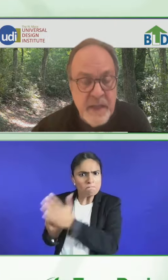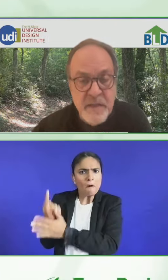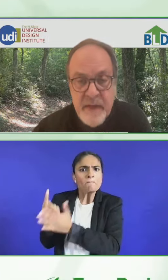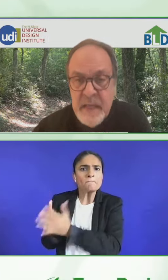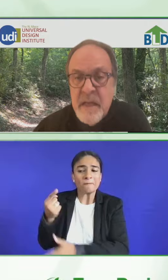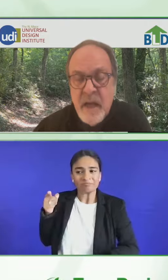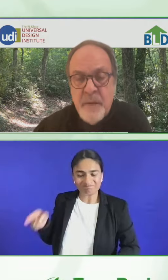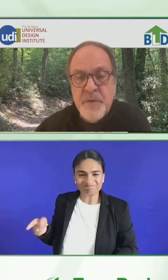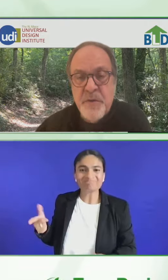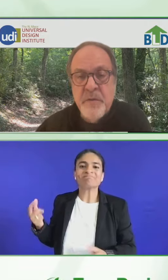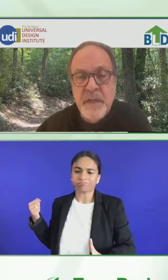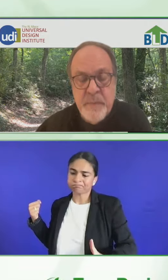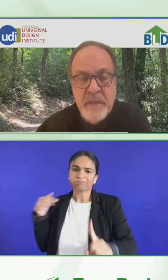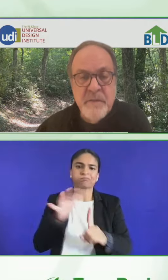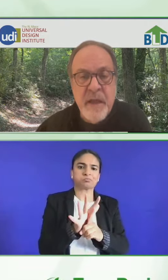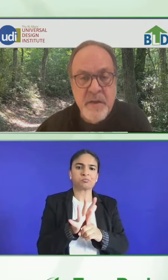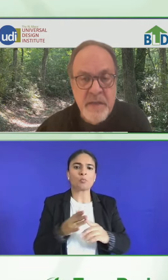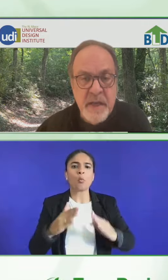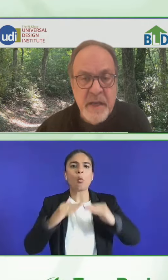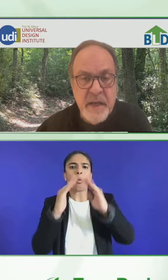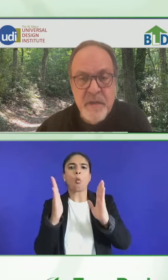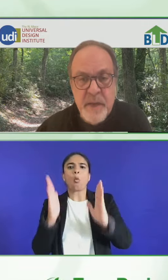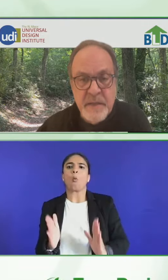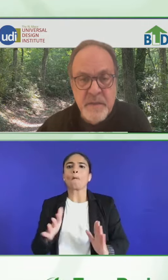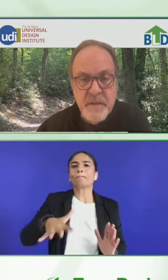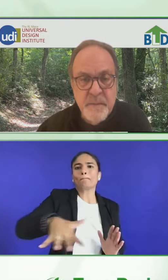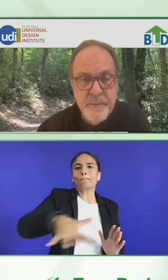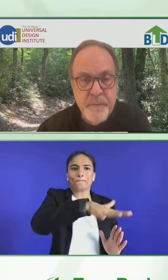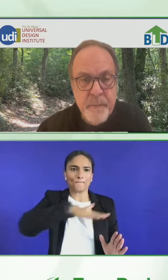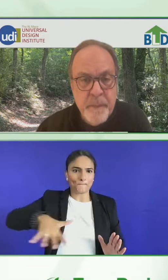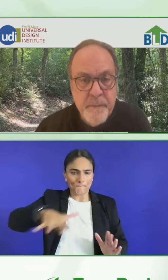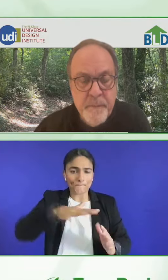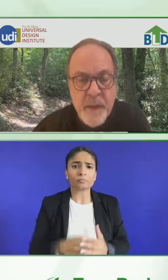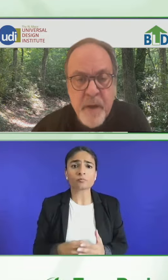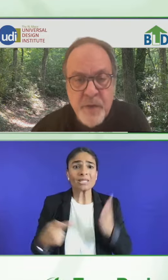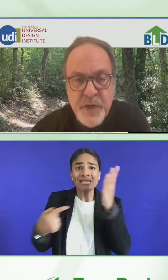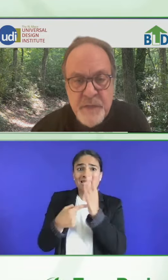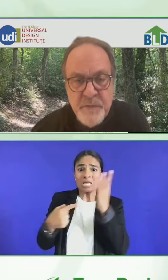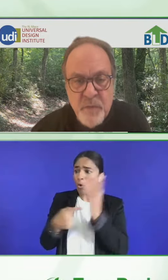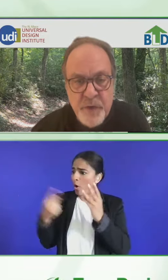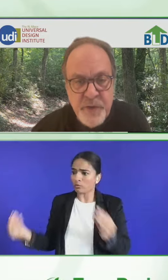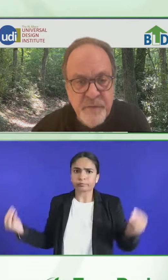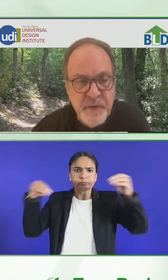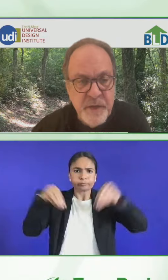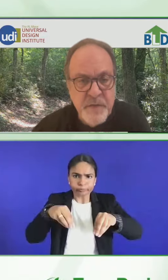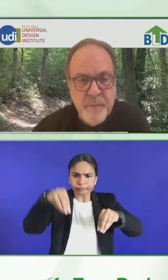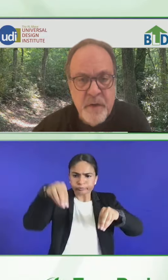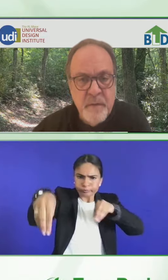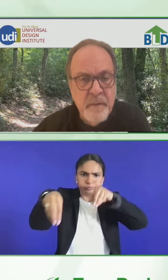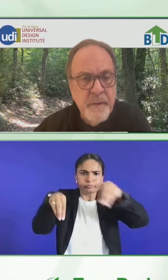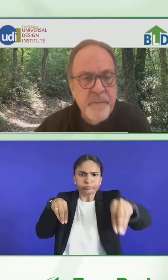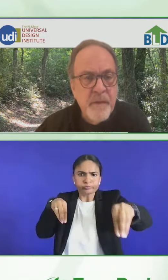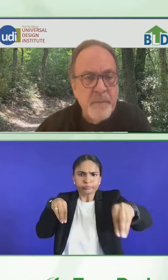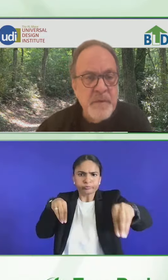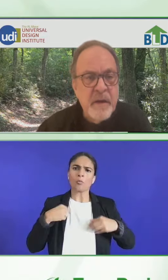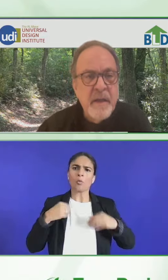settings of any kind but certain expensive care settings in some cases. I apologise for rushing for the interpreter. I'm sorry.